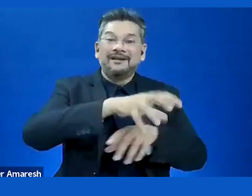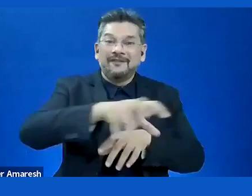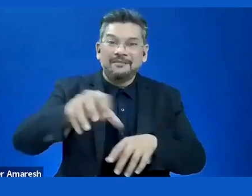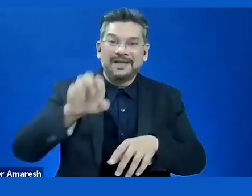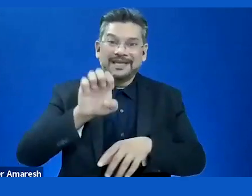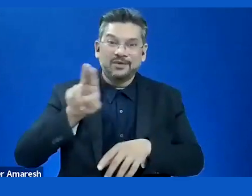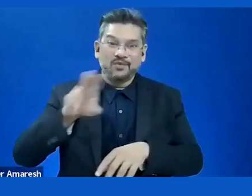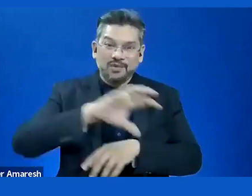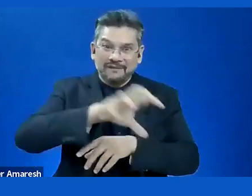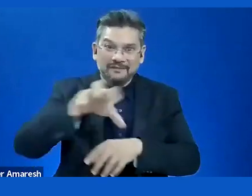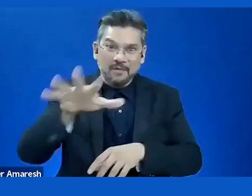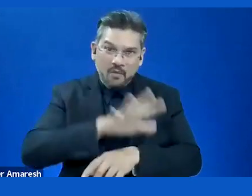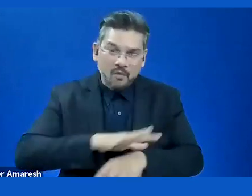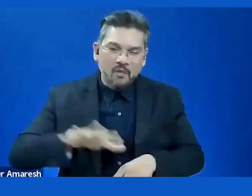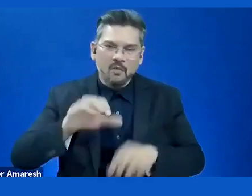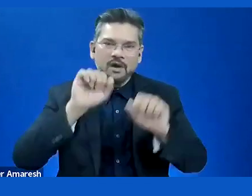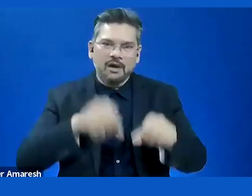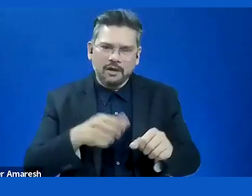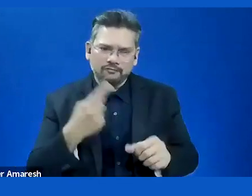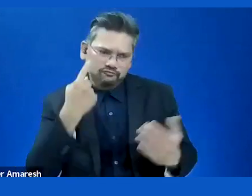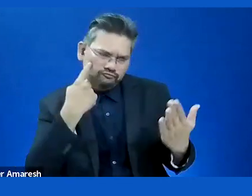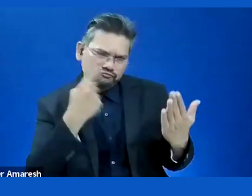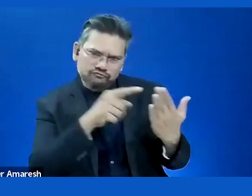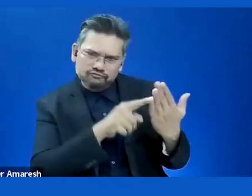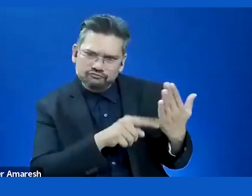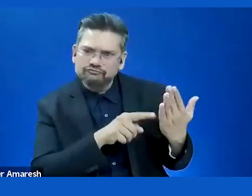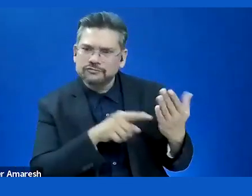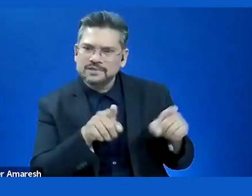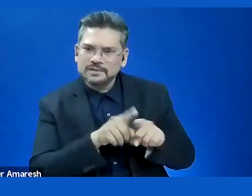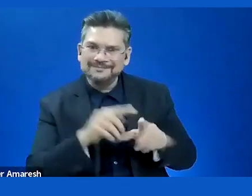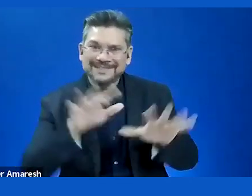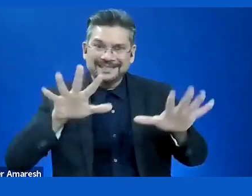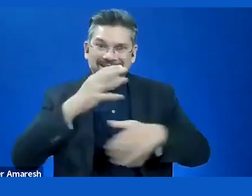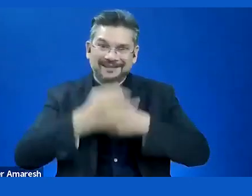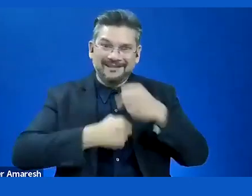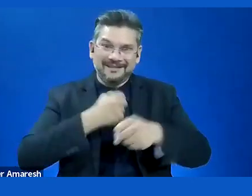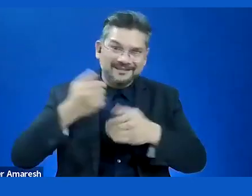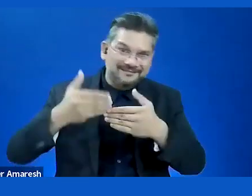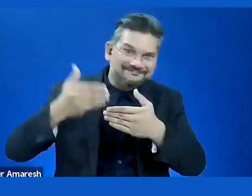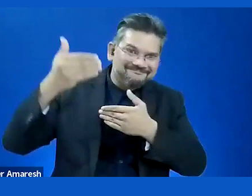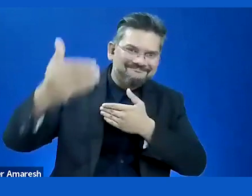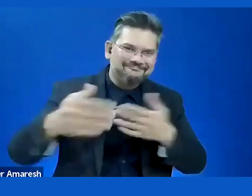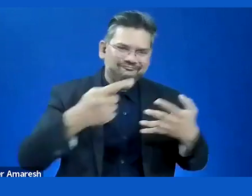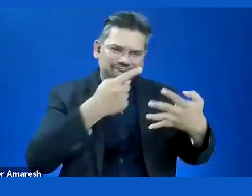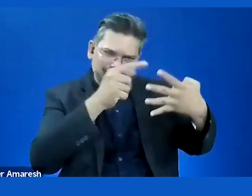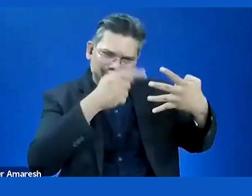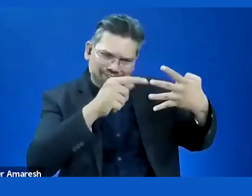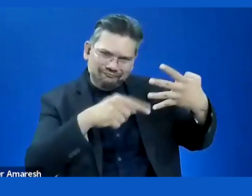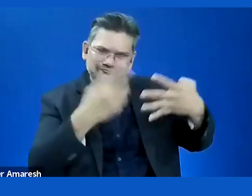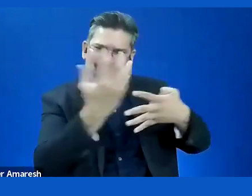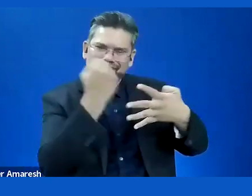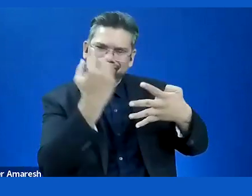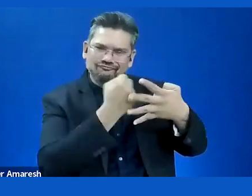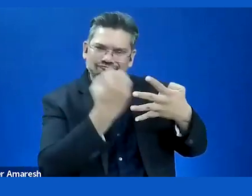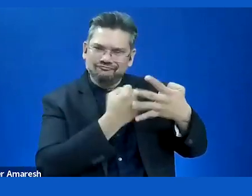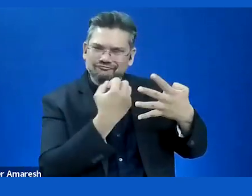digital decade targets and objectives, these are measurable in four years, connectivity,